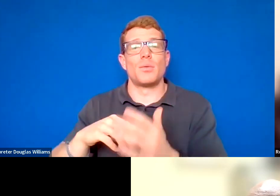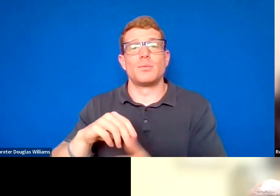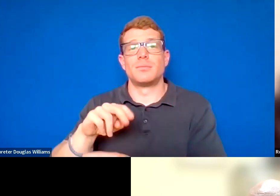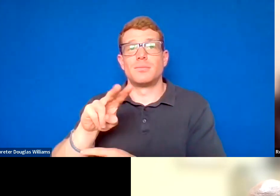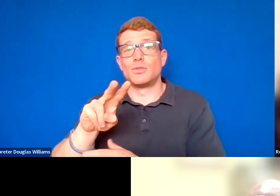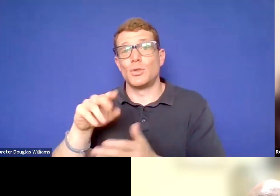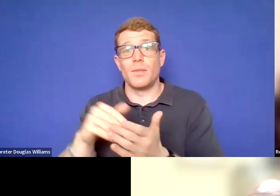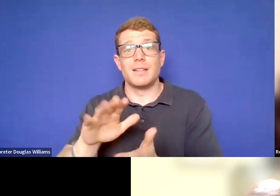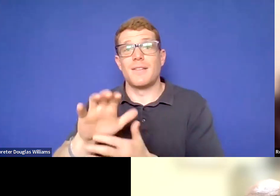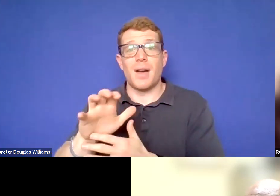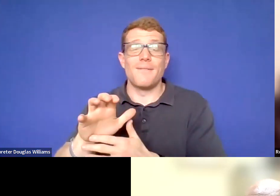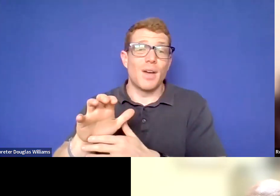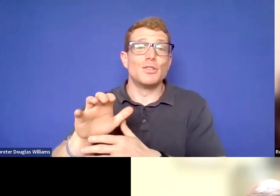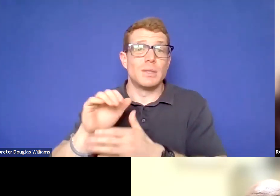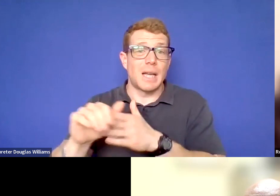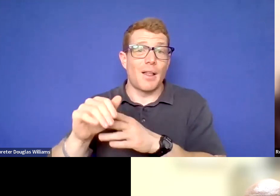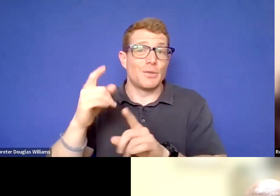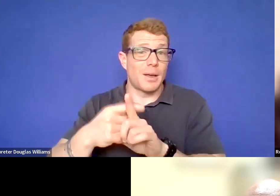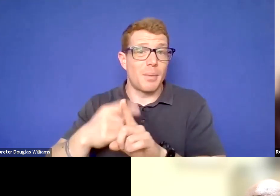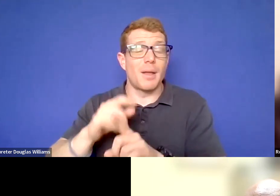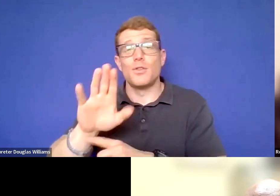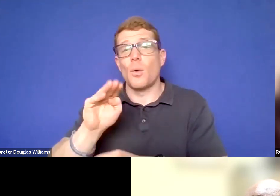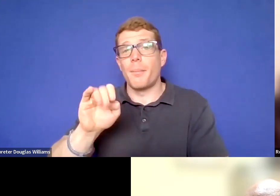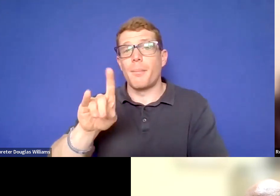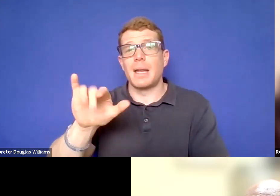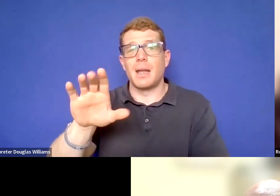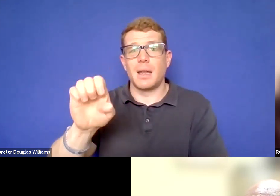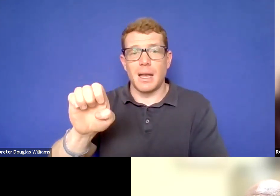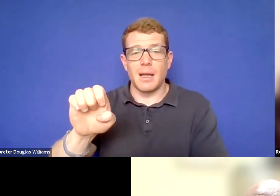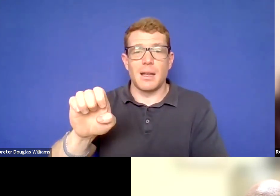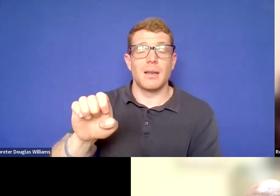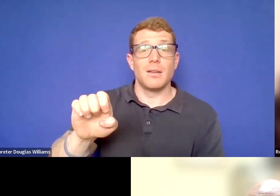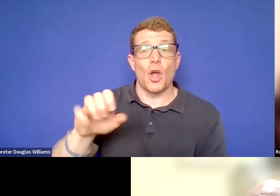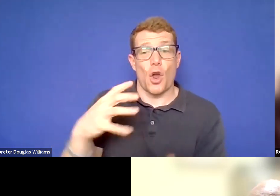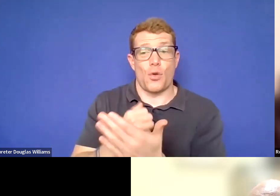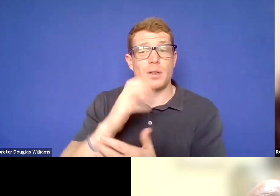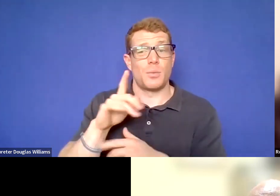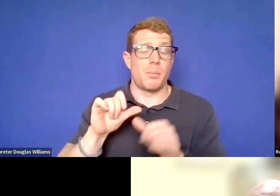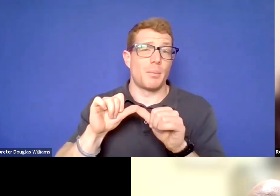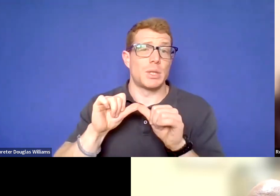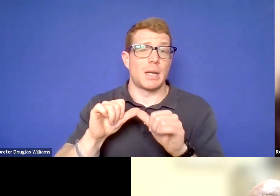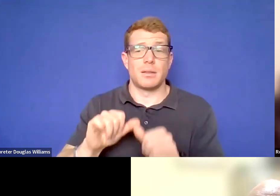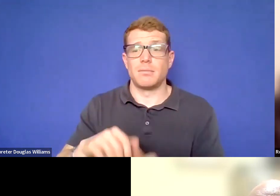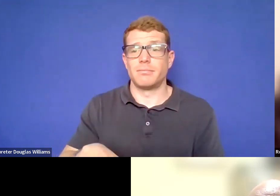Your Medicaid Wave services will be protect